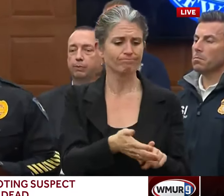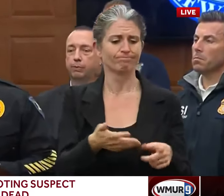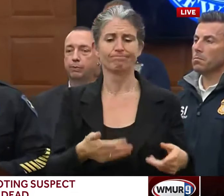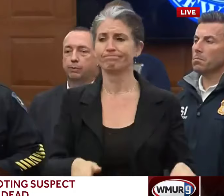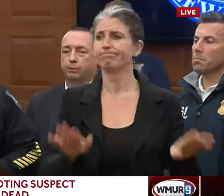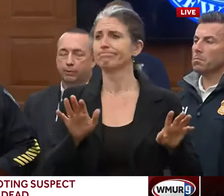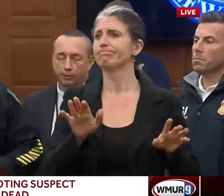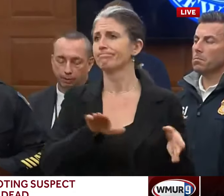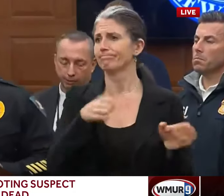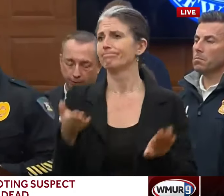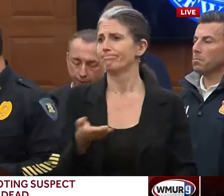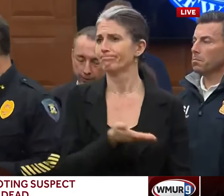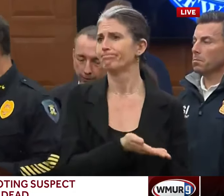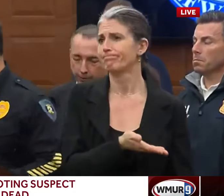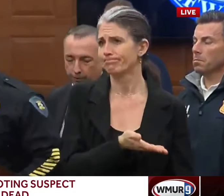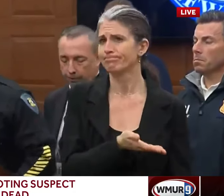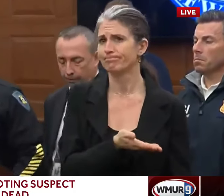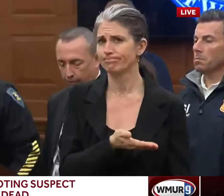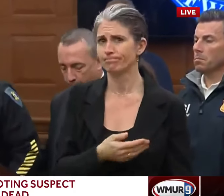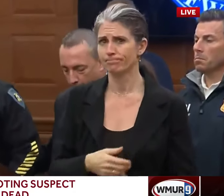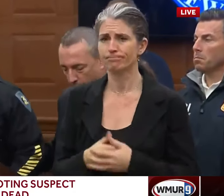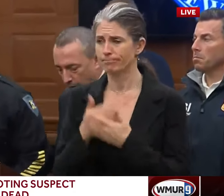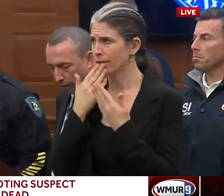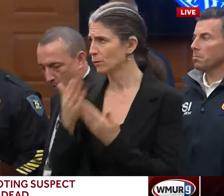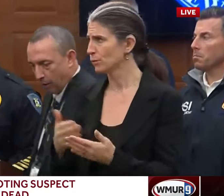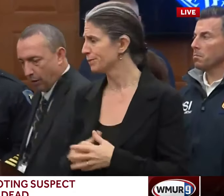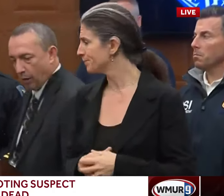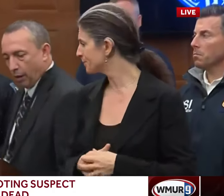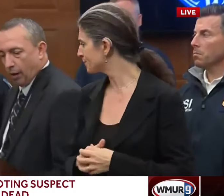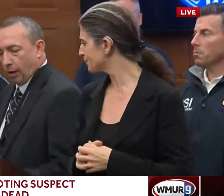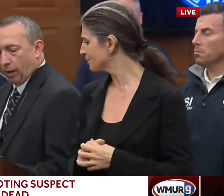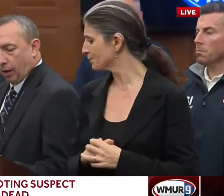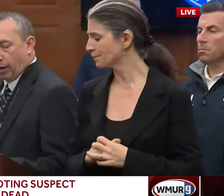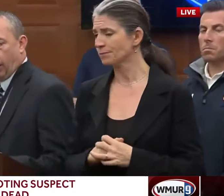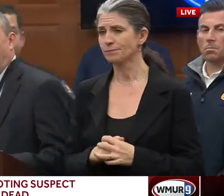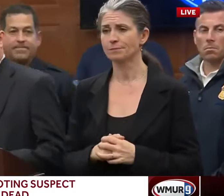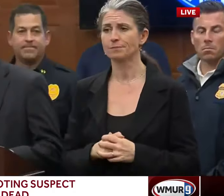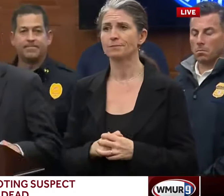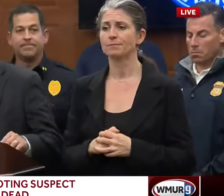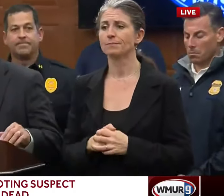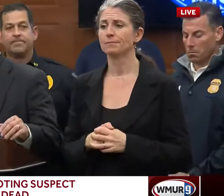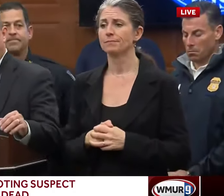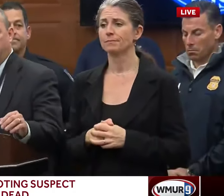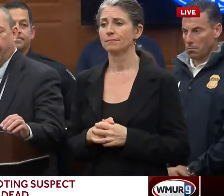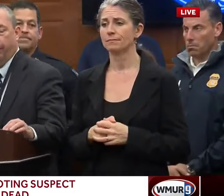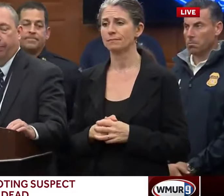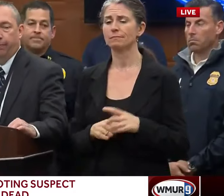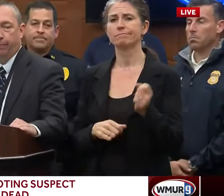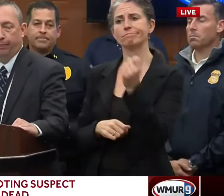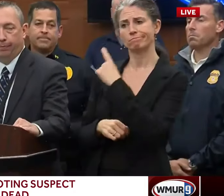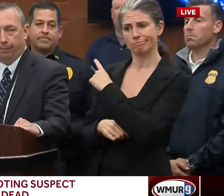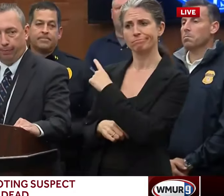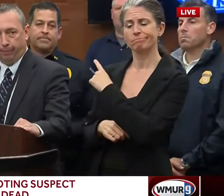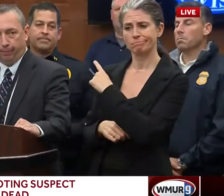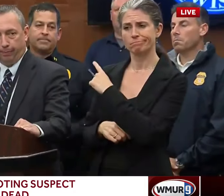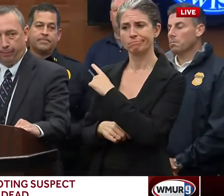AND THIS IS BY FAR THE BEST NEWS WE’VE HAD IN QUITE SOME TIME. THANK YOU, DAVID. WAS THERE ANY.